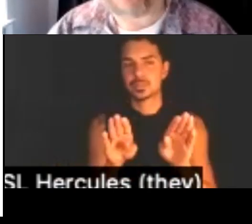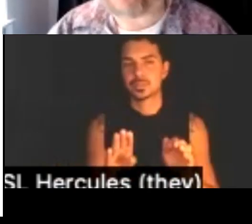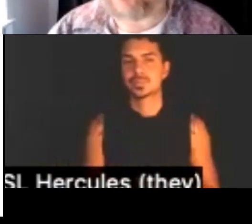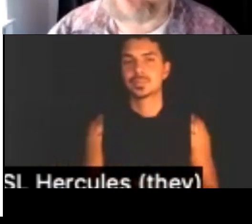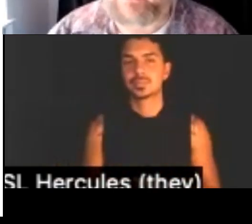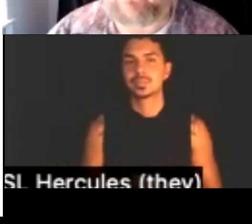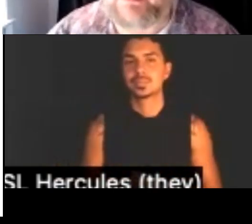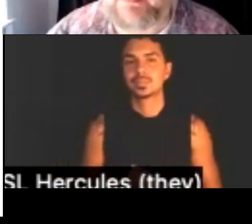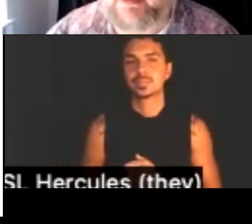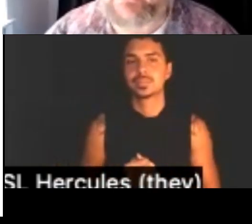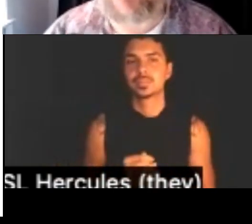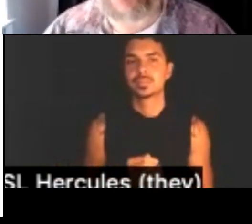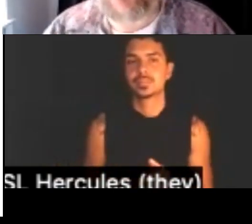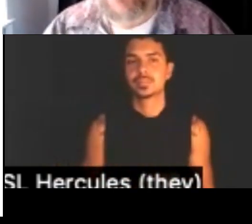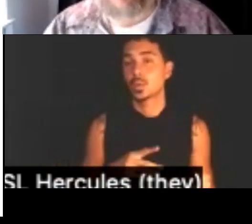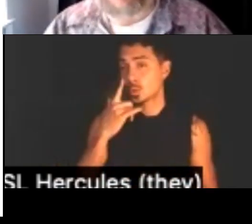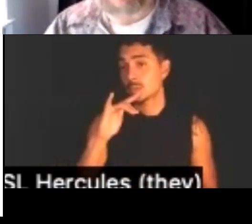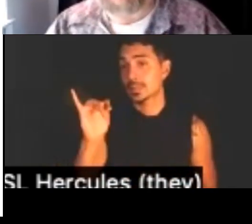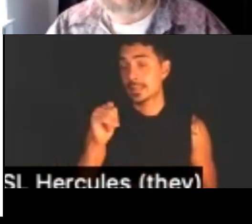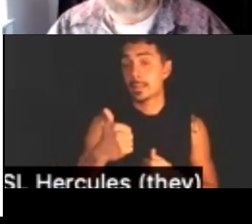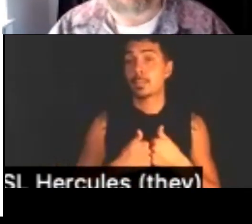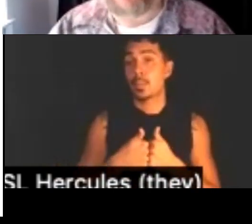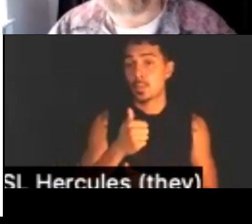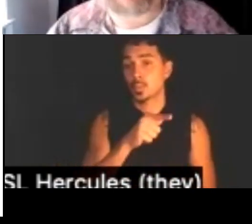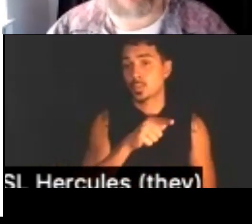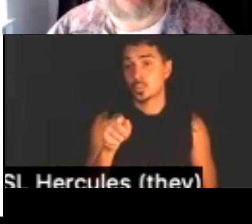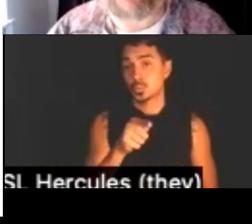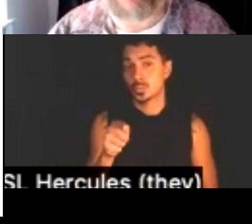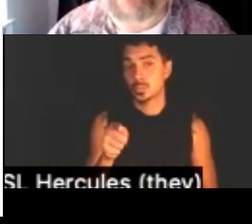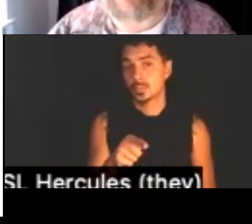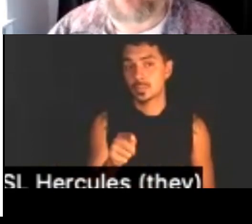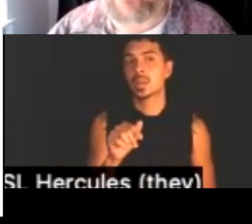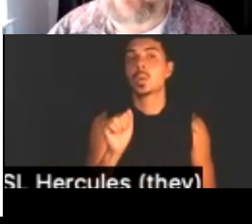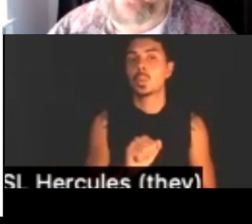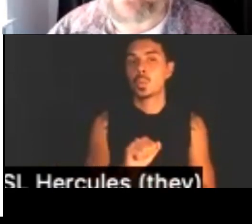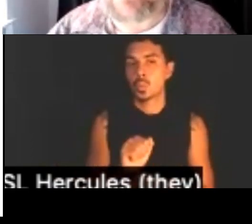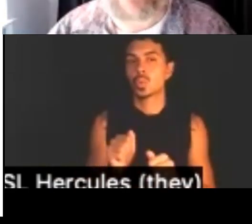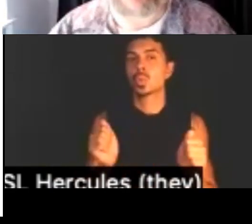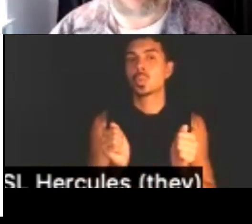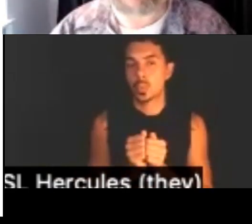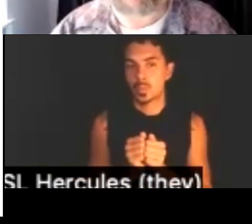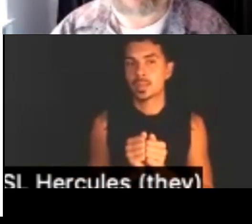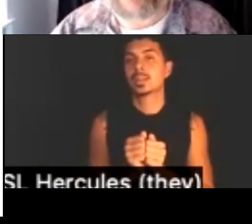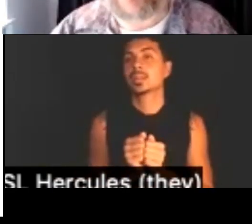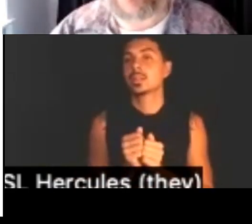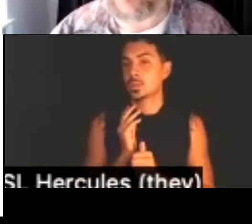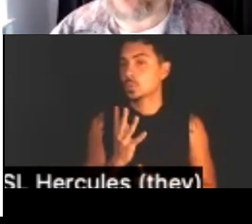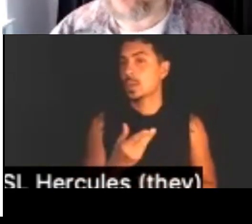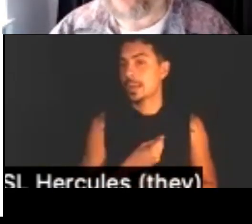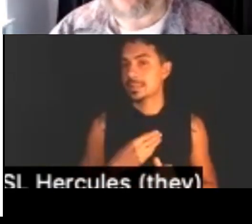And so it looks like the majority of you have worked with a fair number of trans clients, which is fantastic.